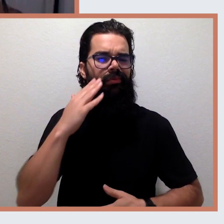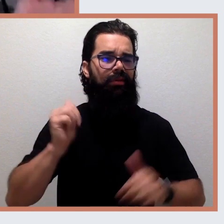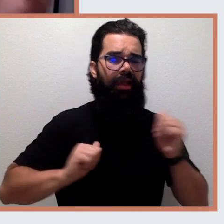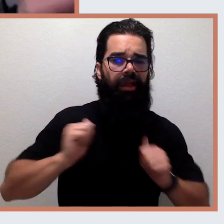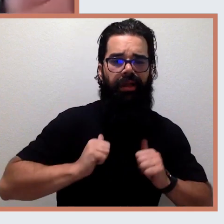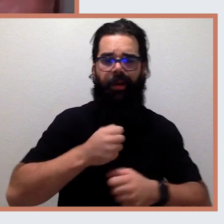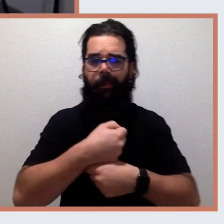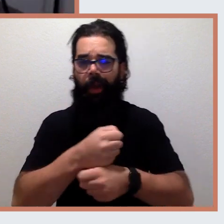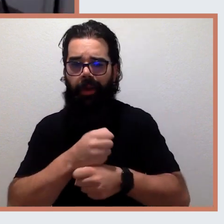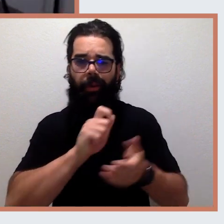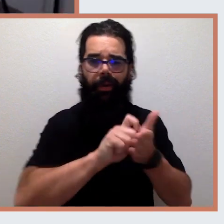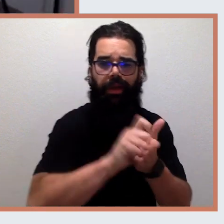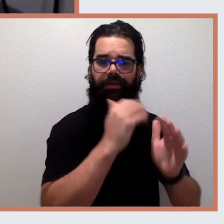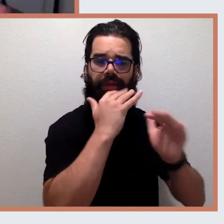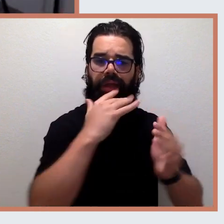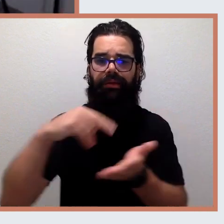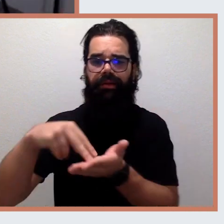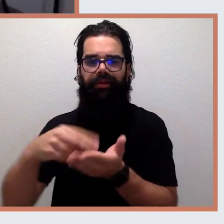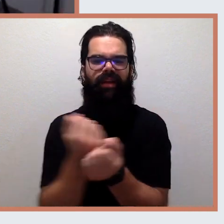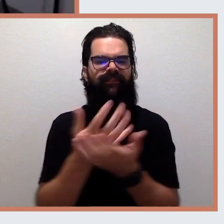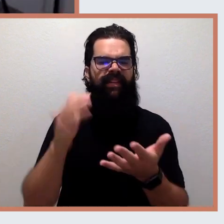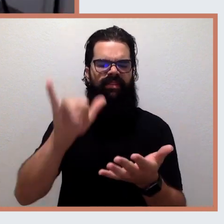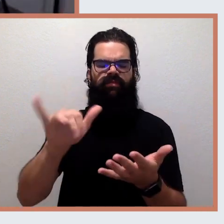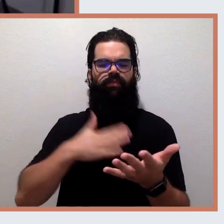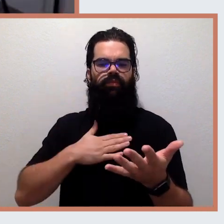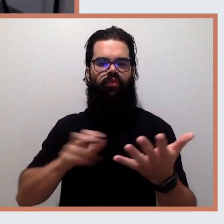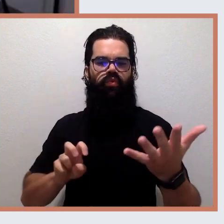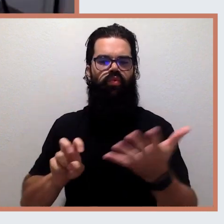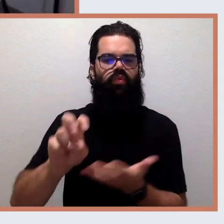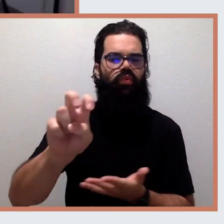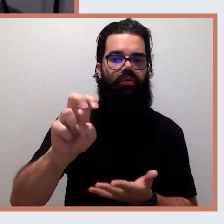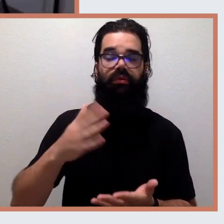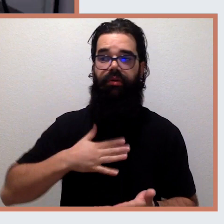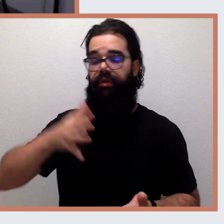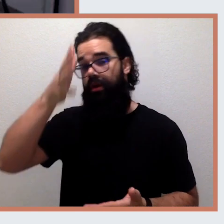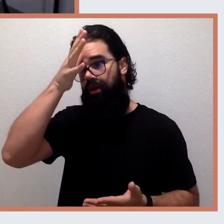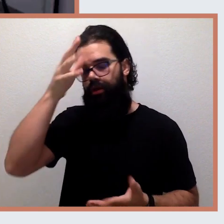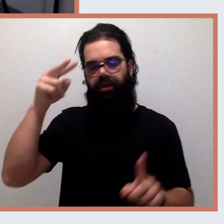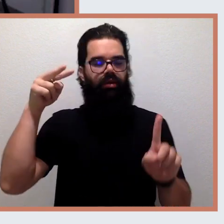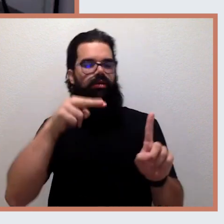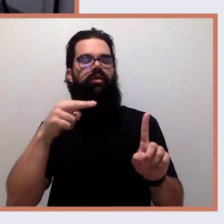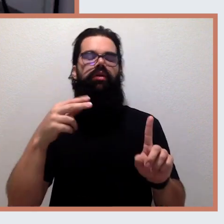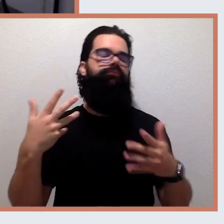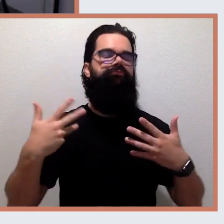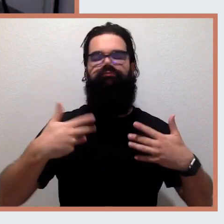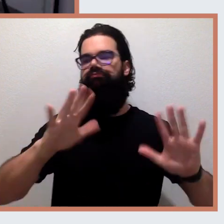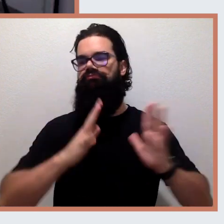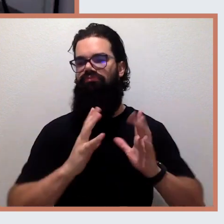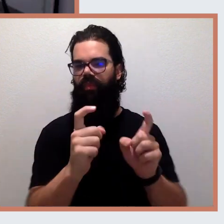act, produce, write, sing, dance, you know, everything." And that's what kind of led me through my journey, and, finally, my dad gave in, you know.